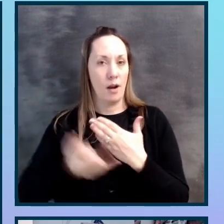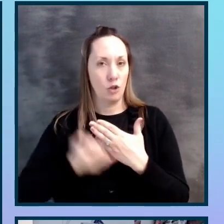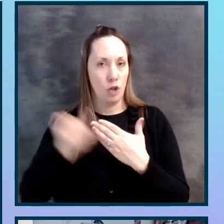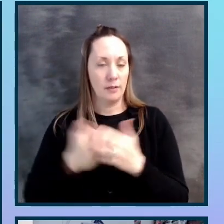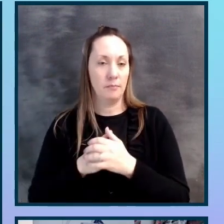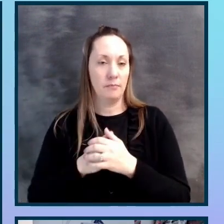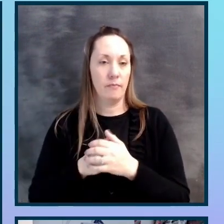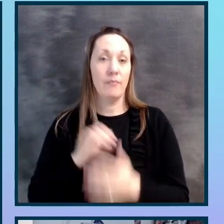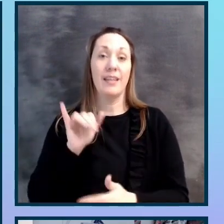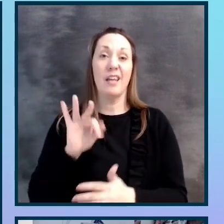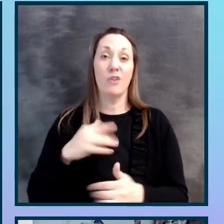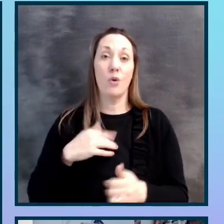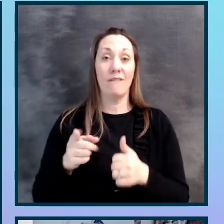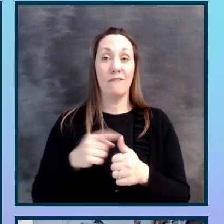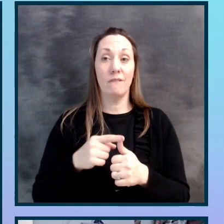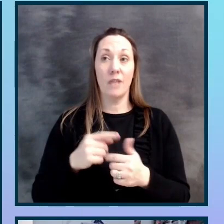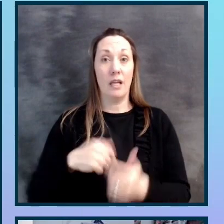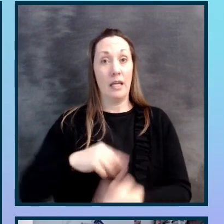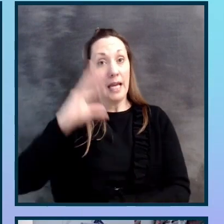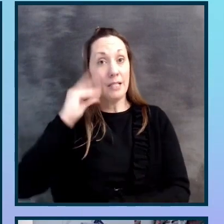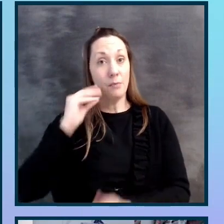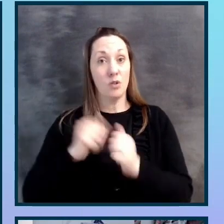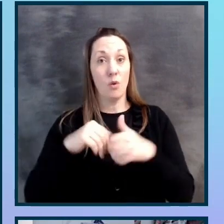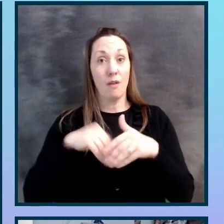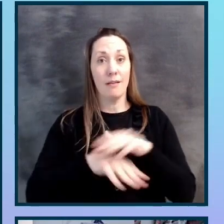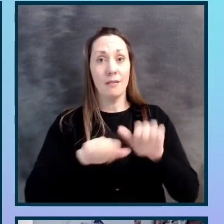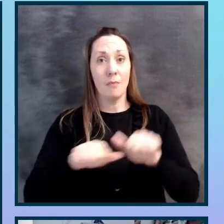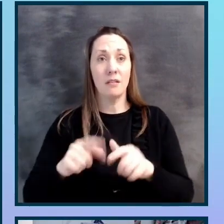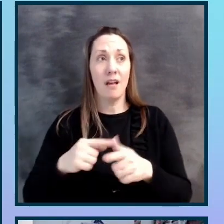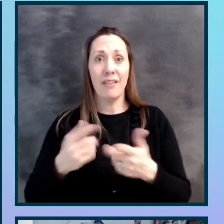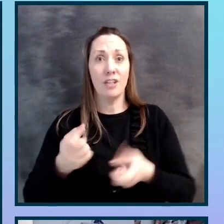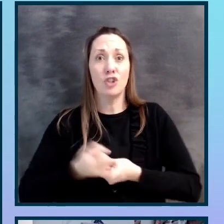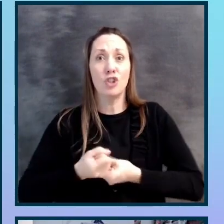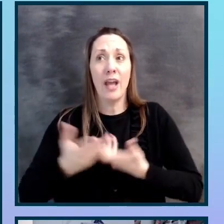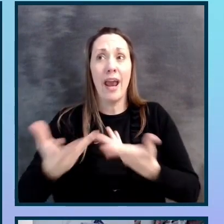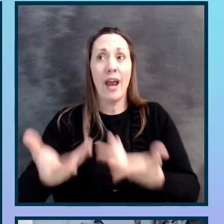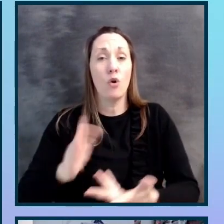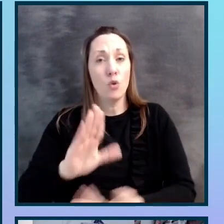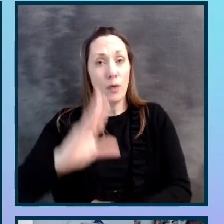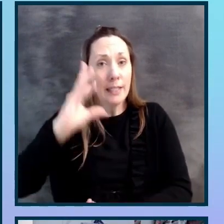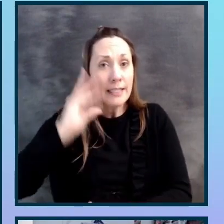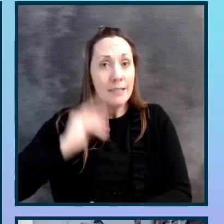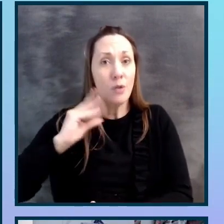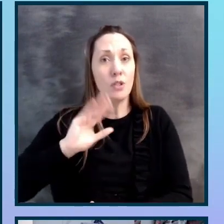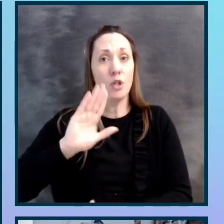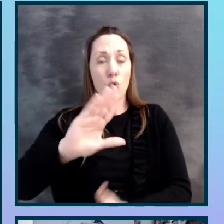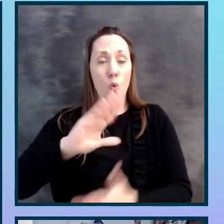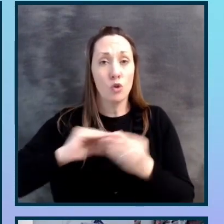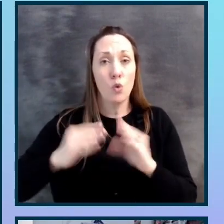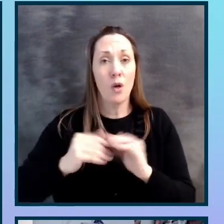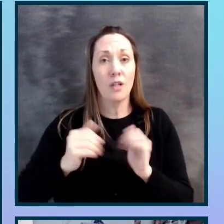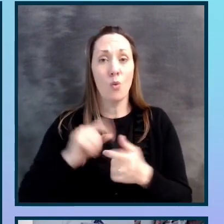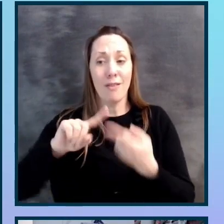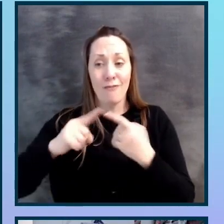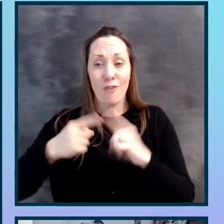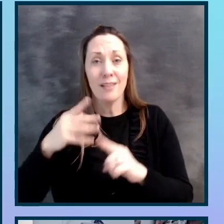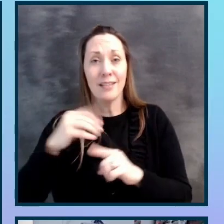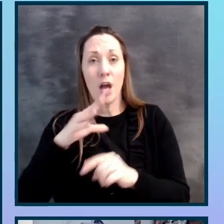And if you have firsthand experience with accessibility, share your stories with your friends and coworkers. I strongly encourage this.